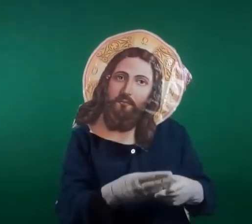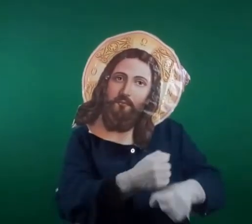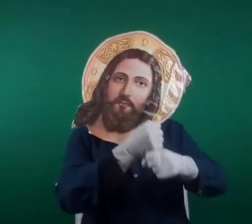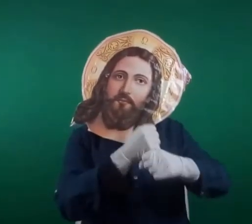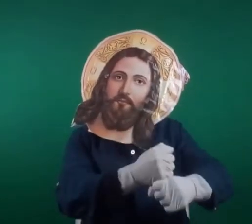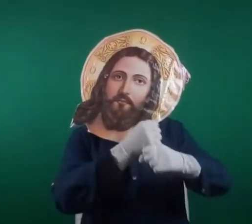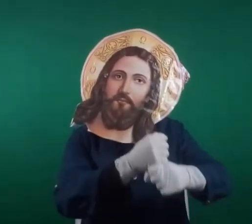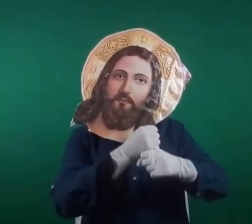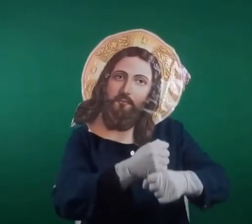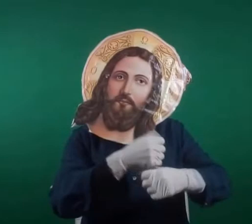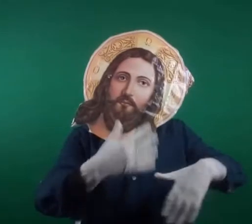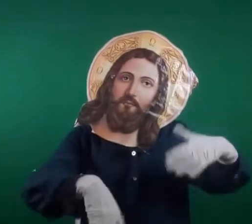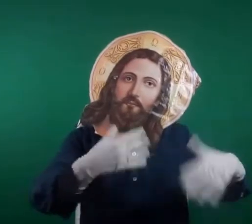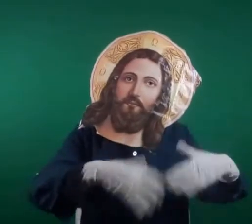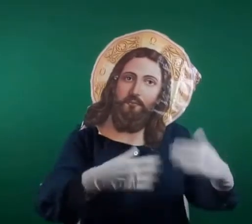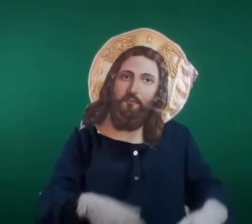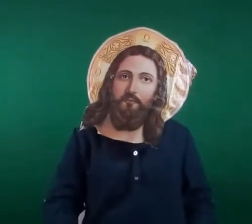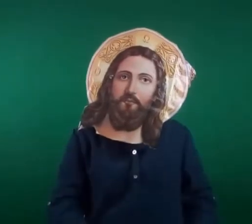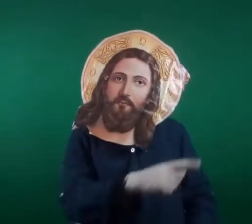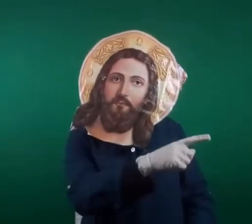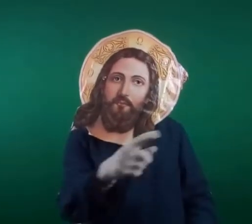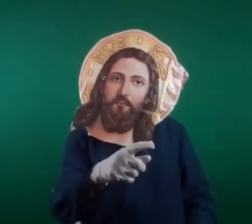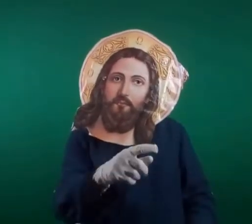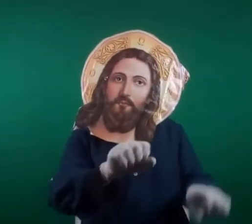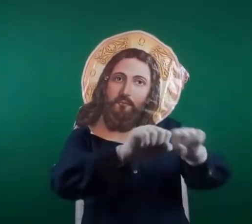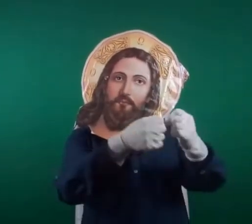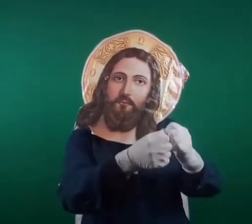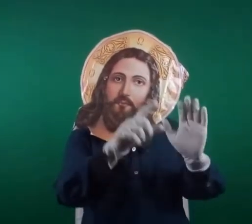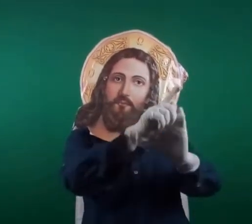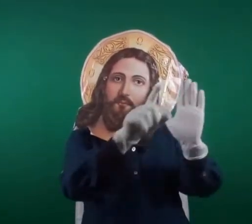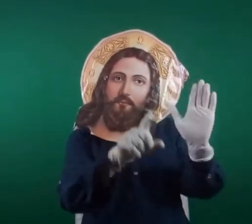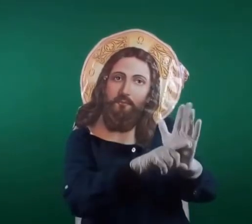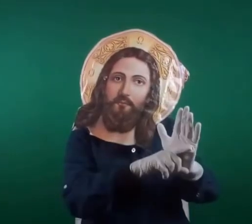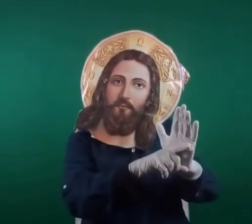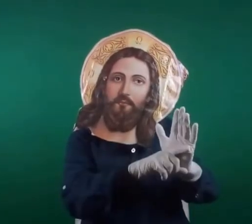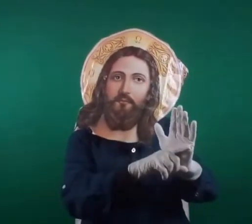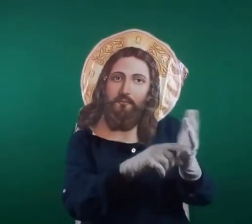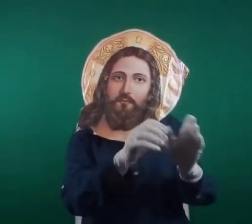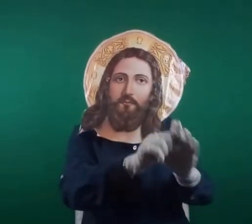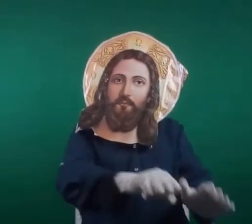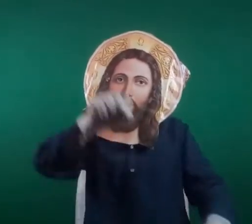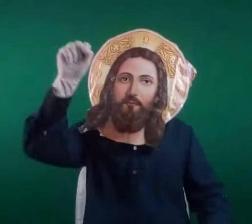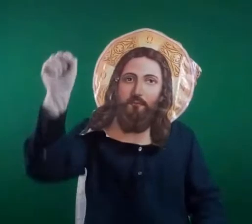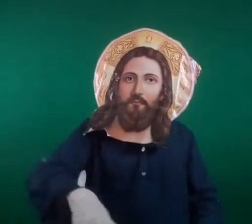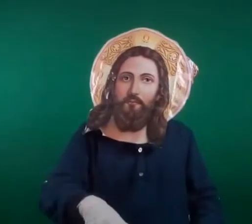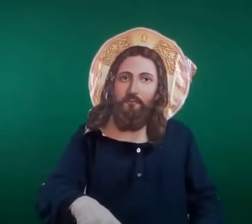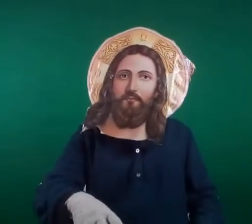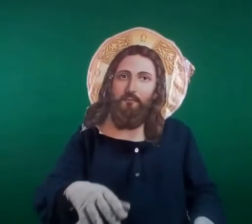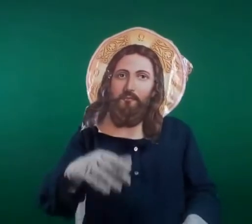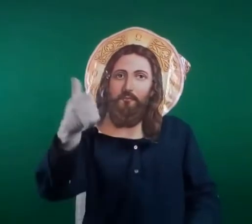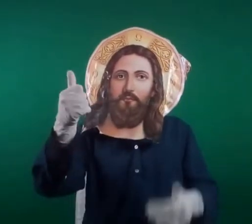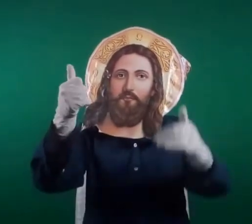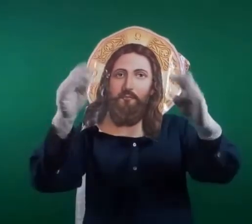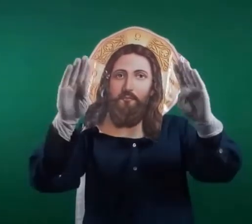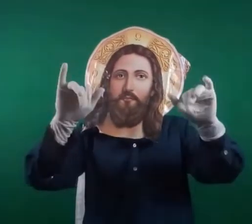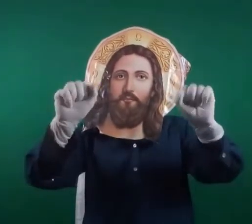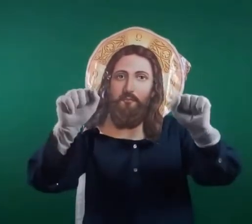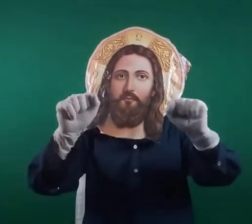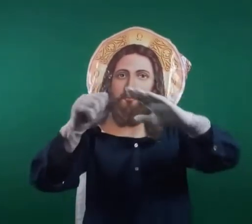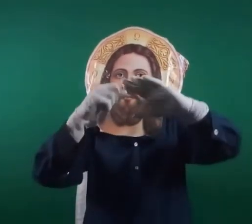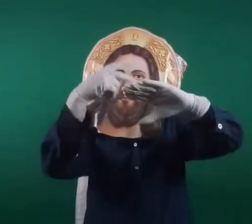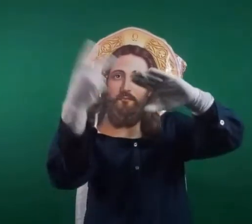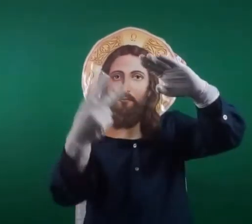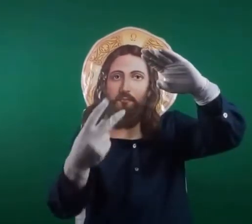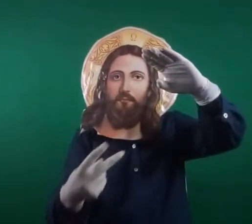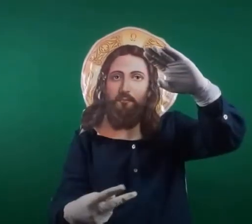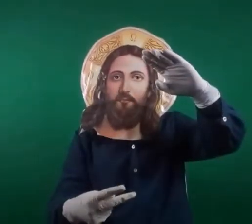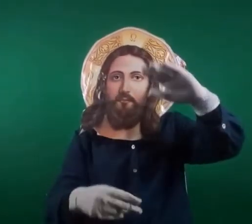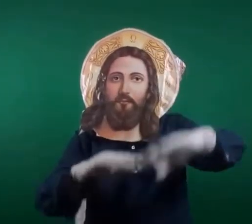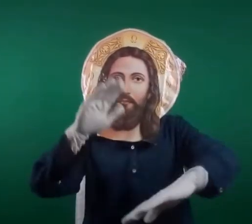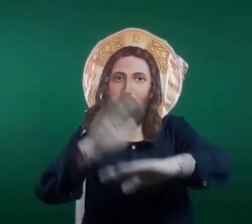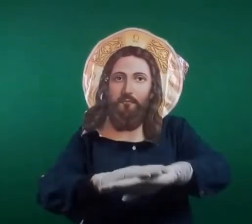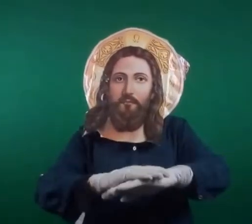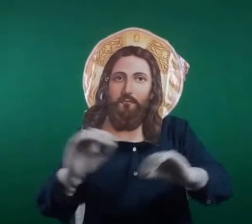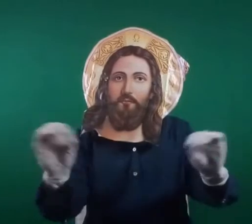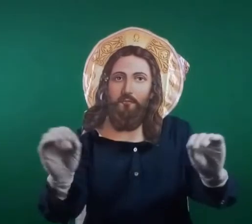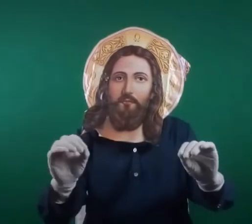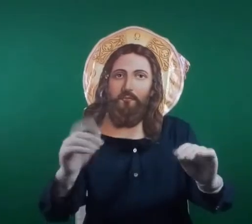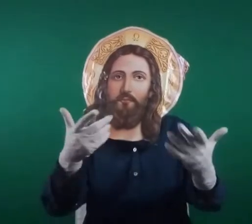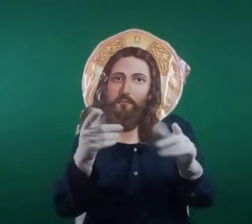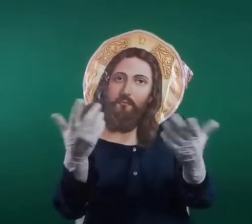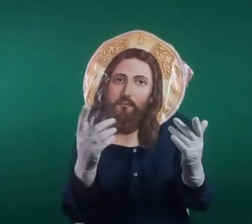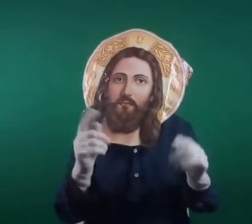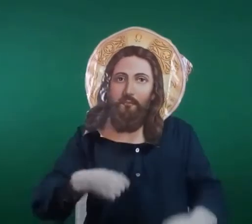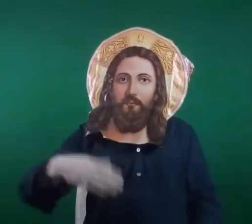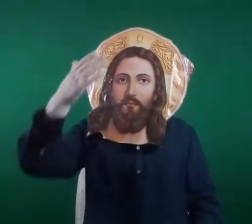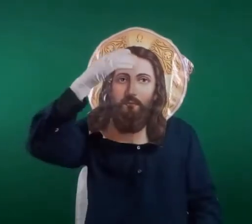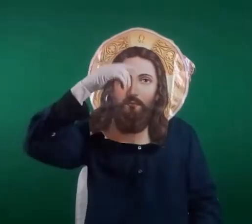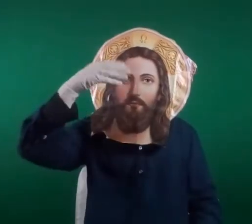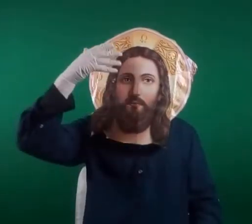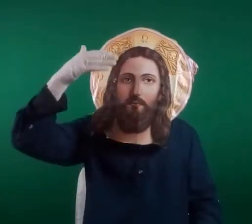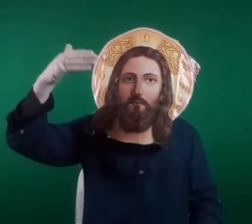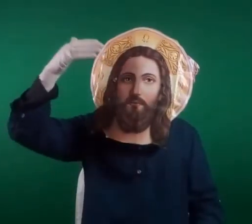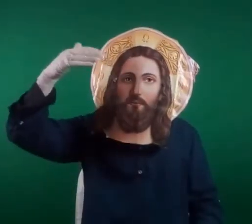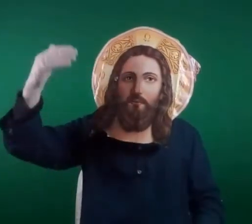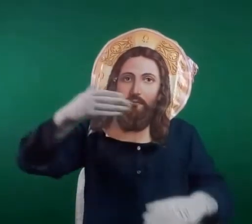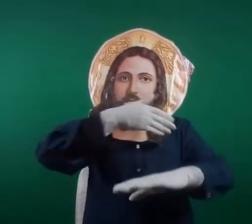anyone who disobeys the law shall be thrown into the abyss the bottomless pitt which is that dream you get where you are falling down a hole with no bottom.